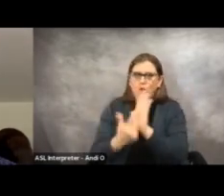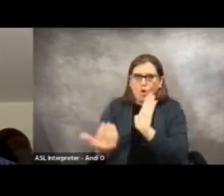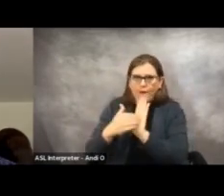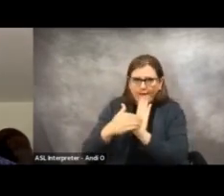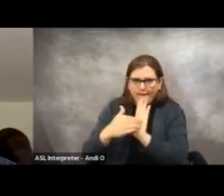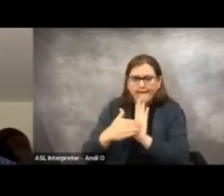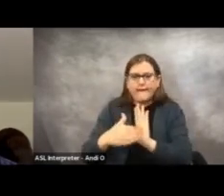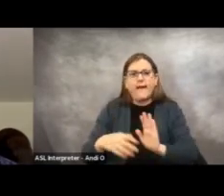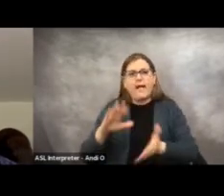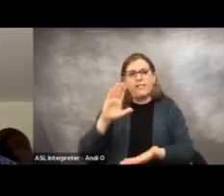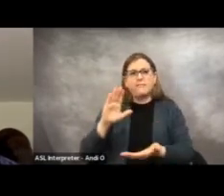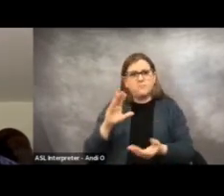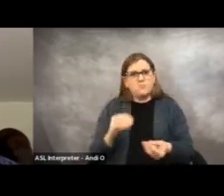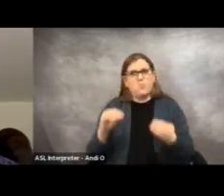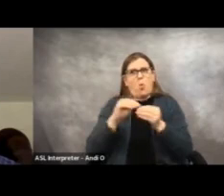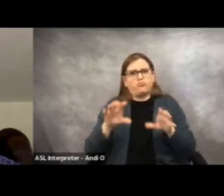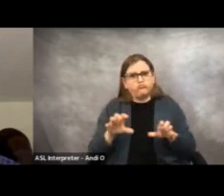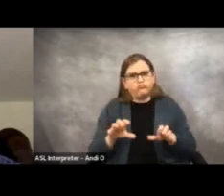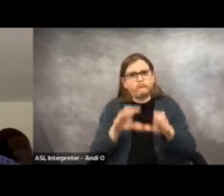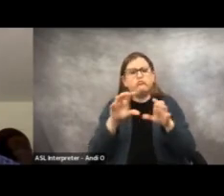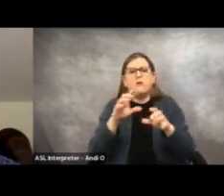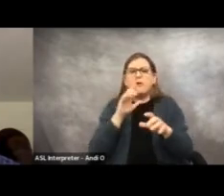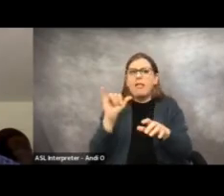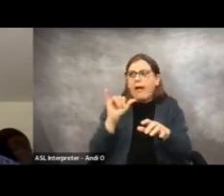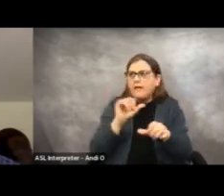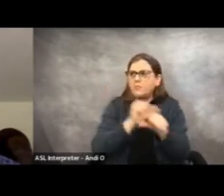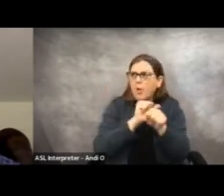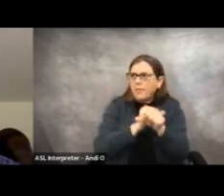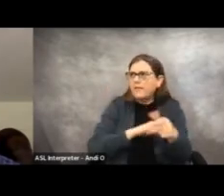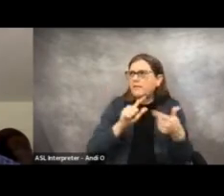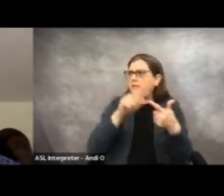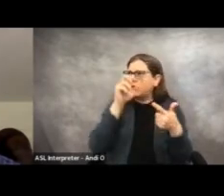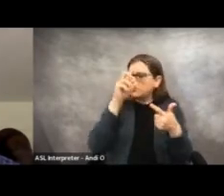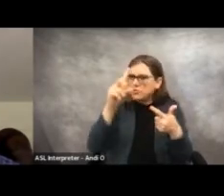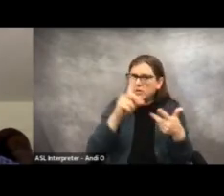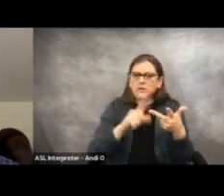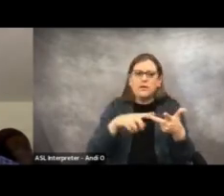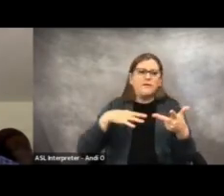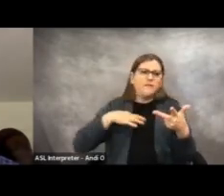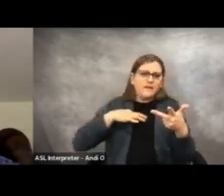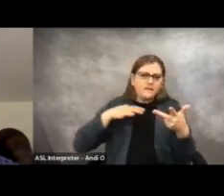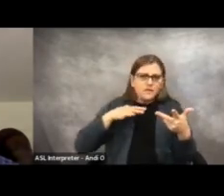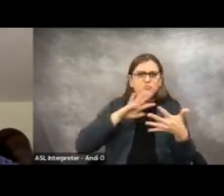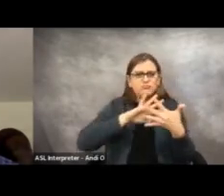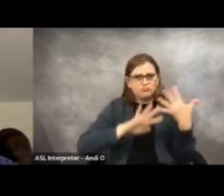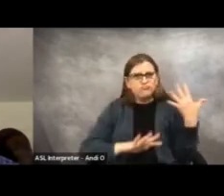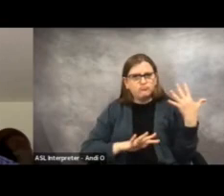productive activity including employment, education, volunteerism, and so forth. Next